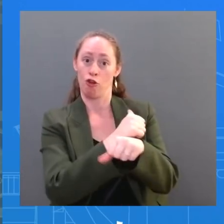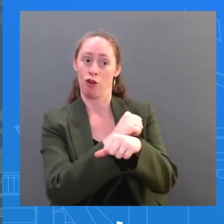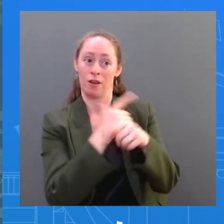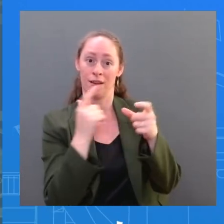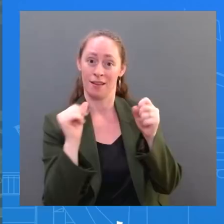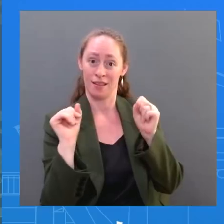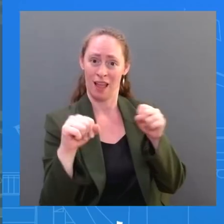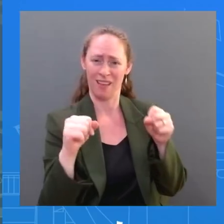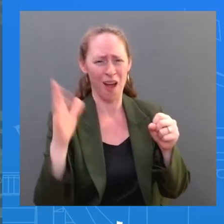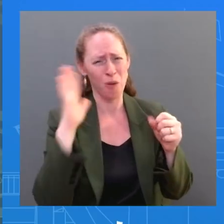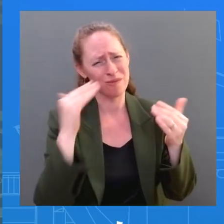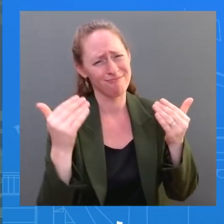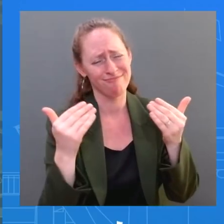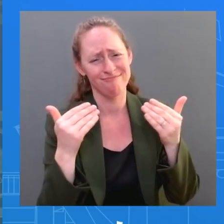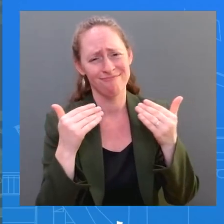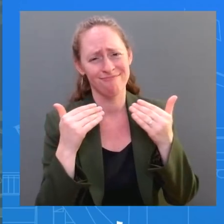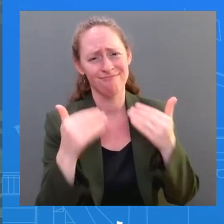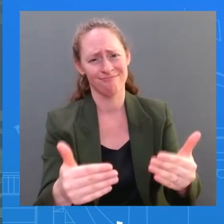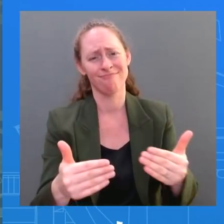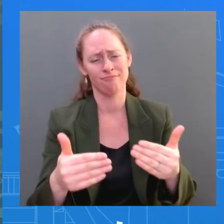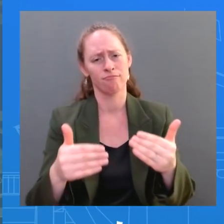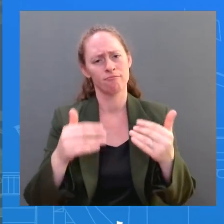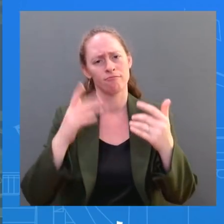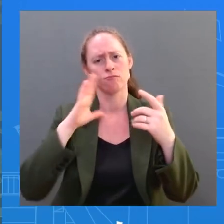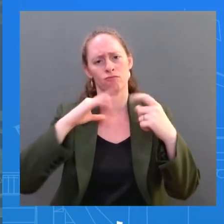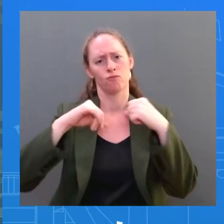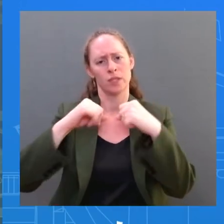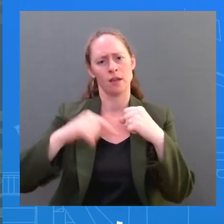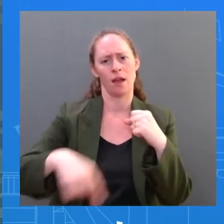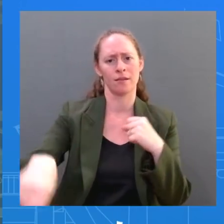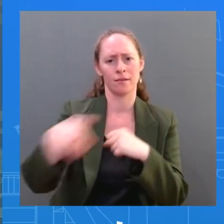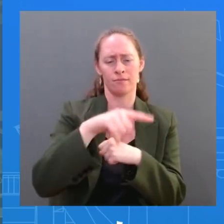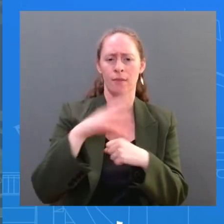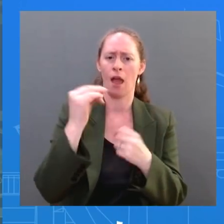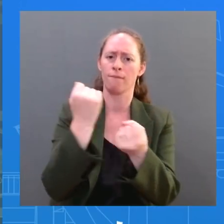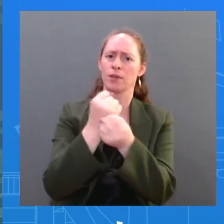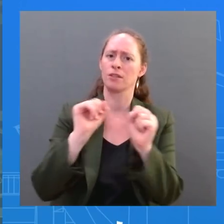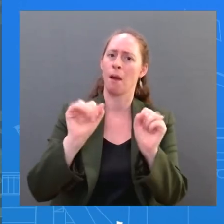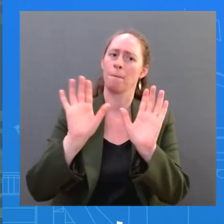and also the freedom of women. Go ahead. The Press: In many ways, the President's rhetoric today